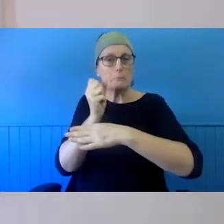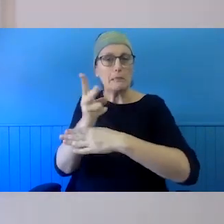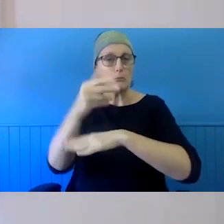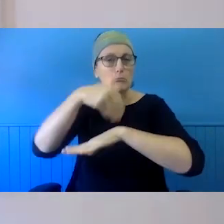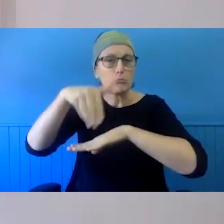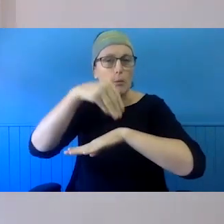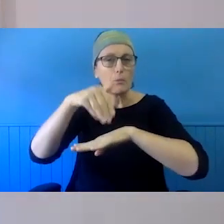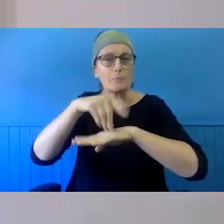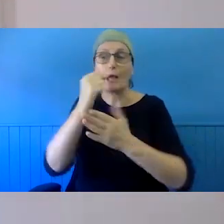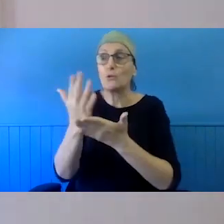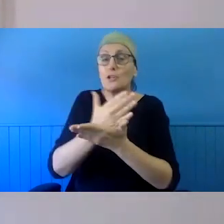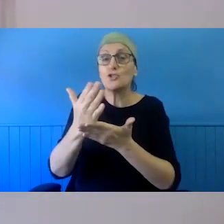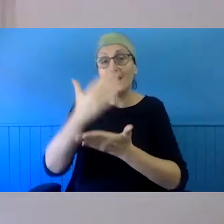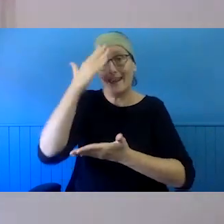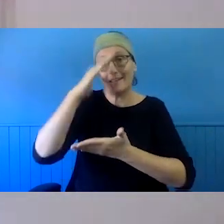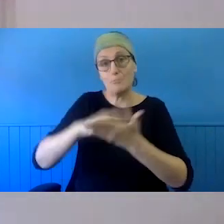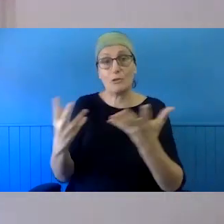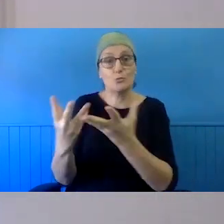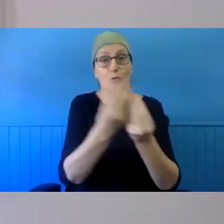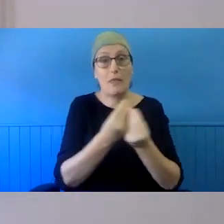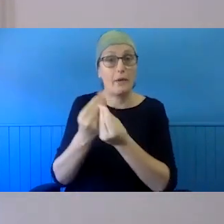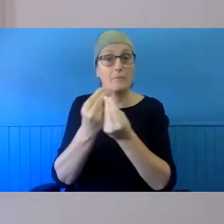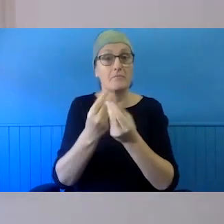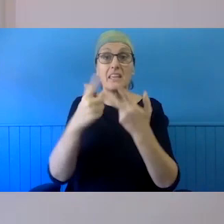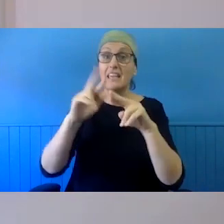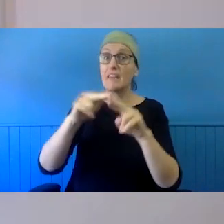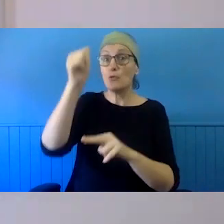of our past sessions are published on our website. Before we start with